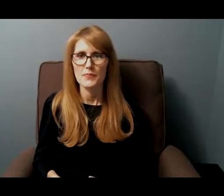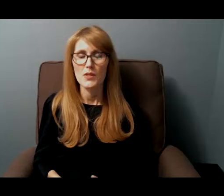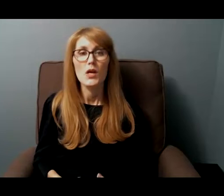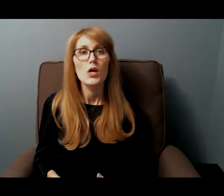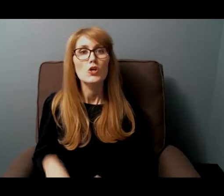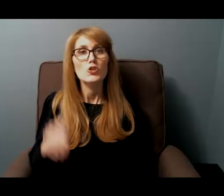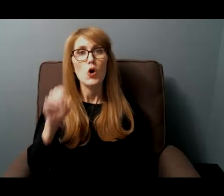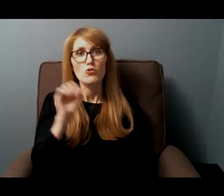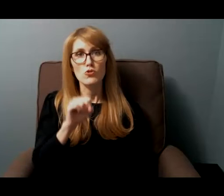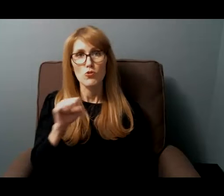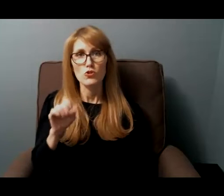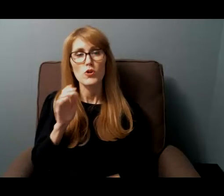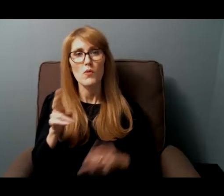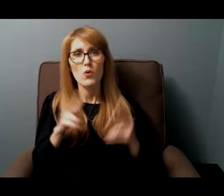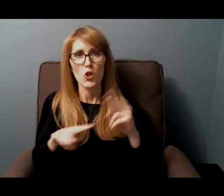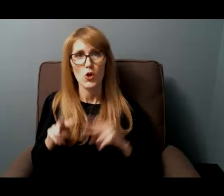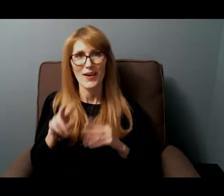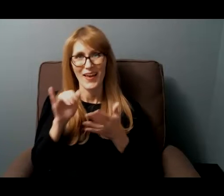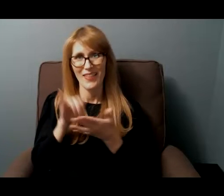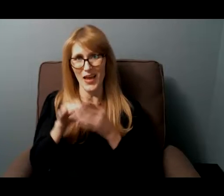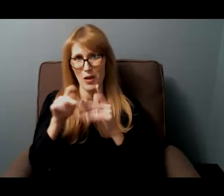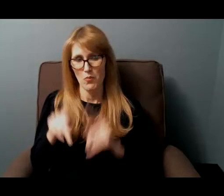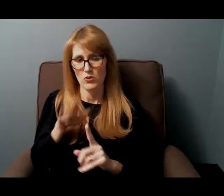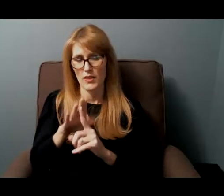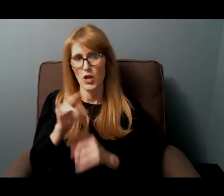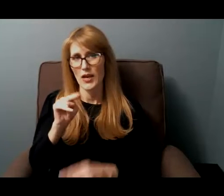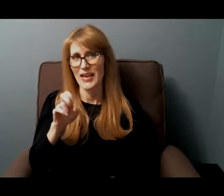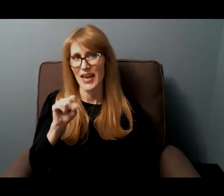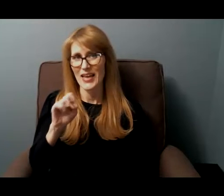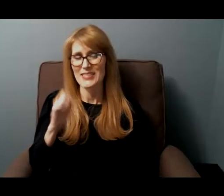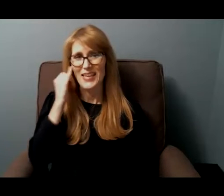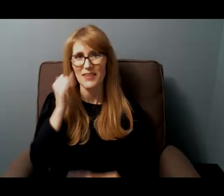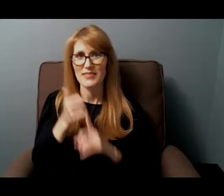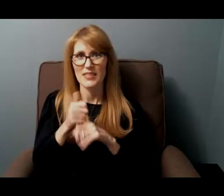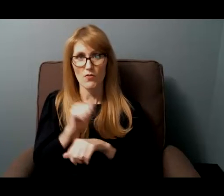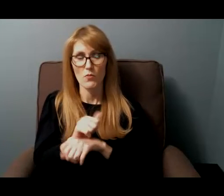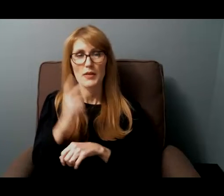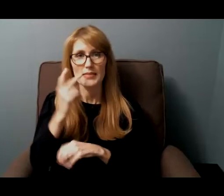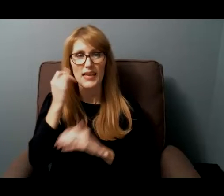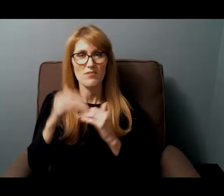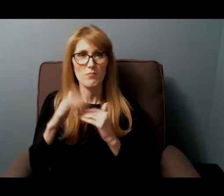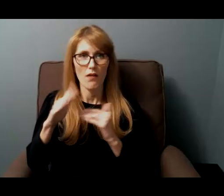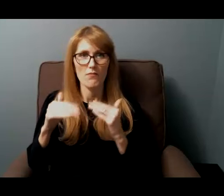look at a person's NESE when they are self employed to see if they are above or below.